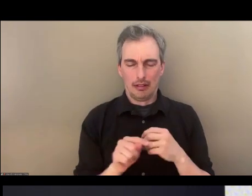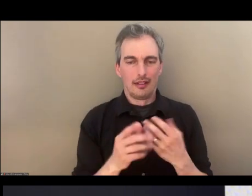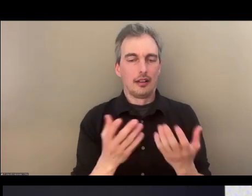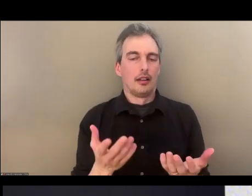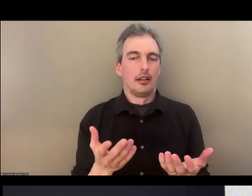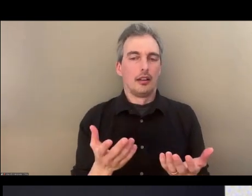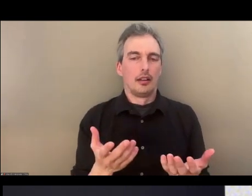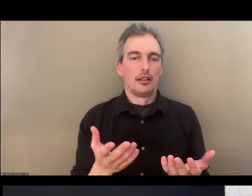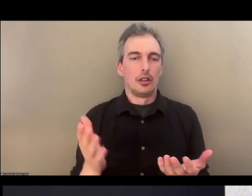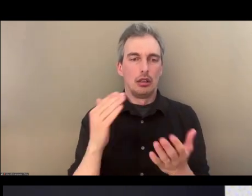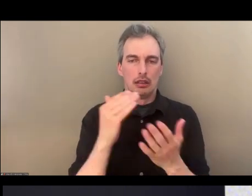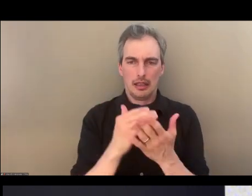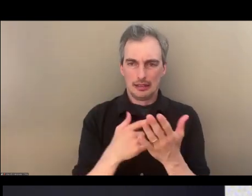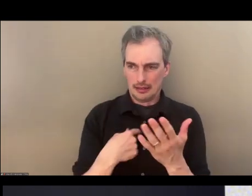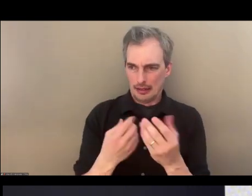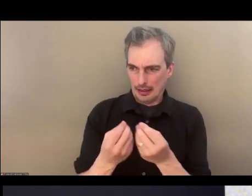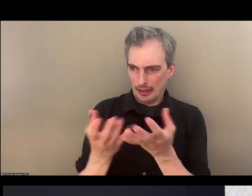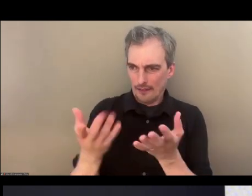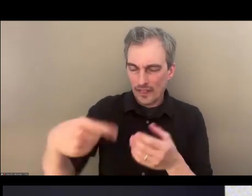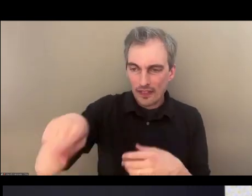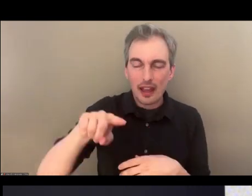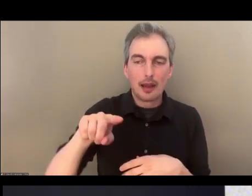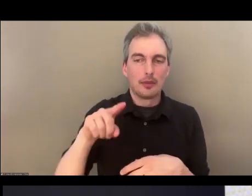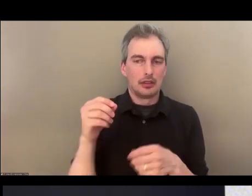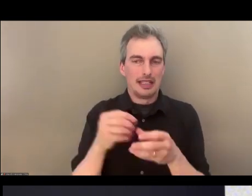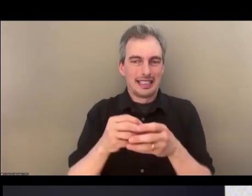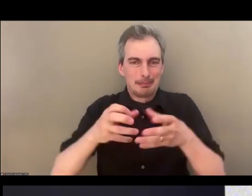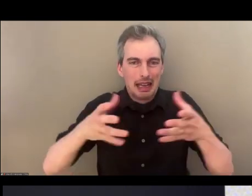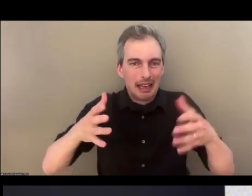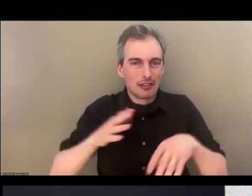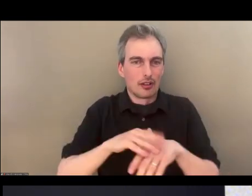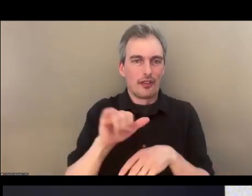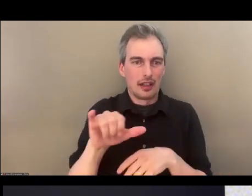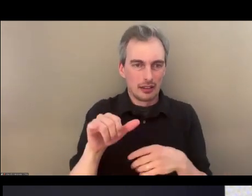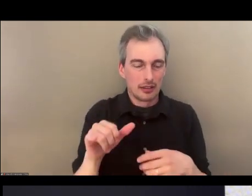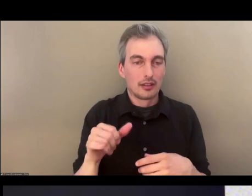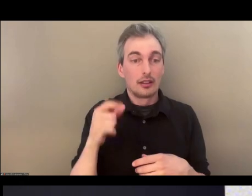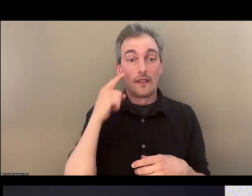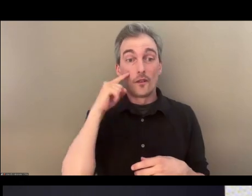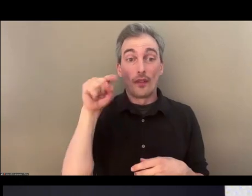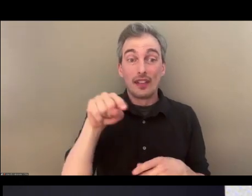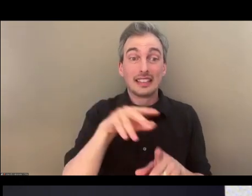And the way I tell them to do that in this environment, with this group, is to grab that adjacent heading.